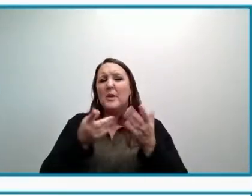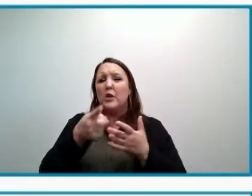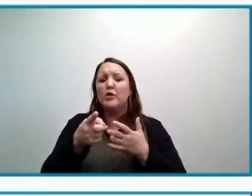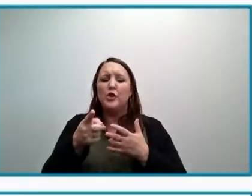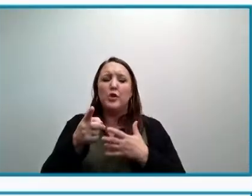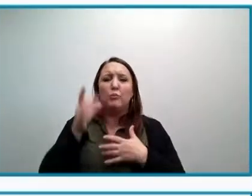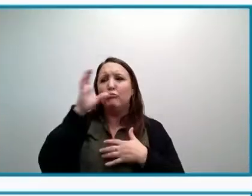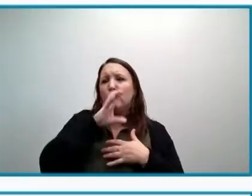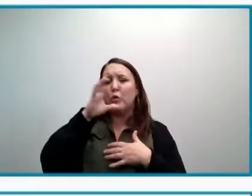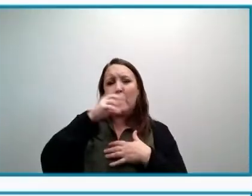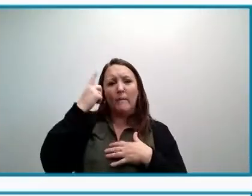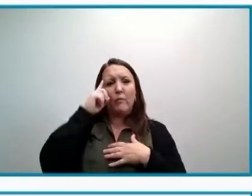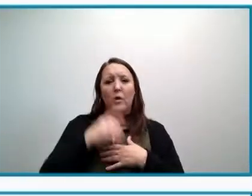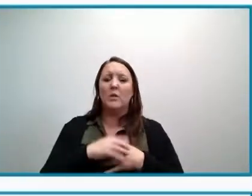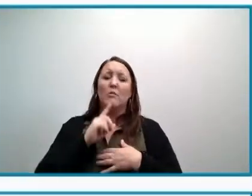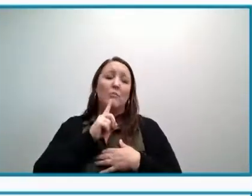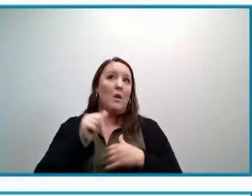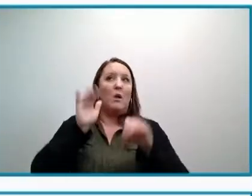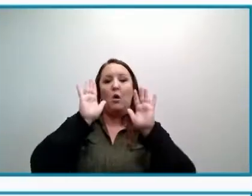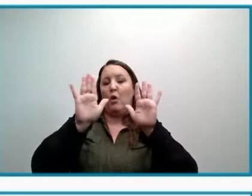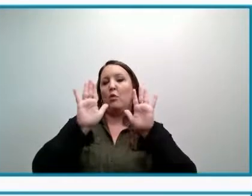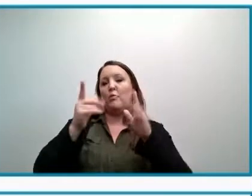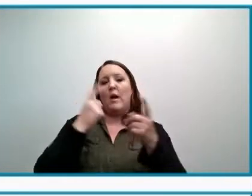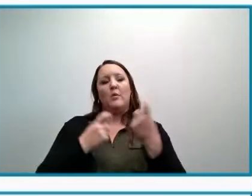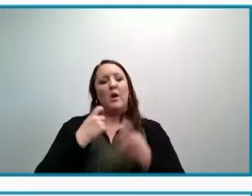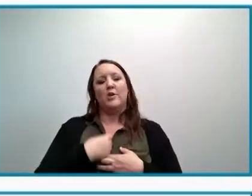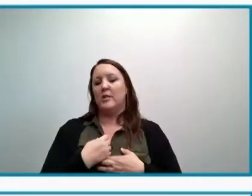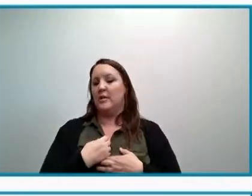This is a great question. Um, we're, we're in an,